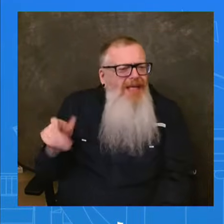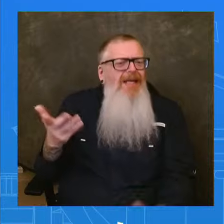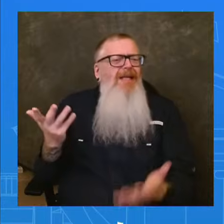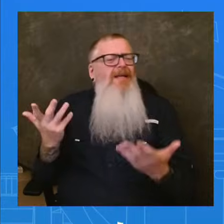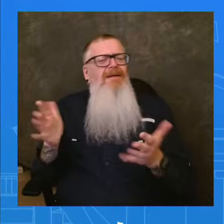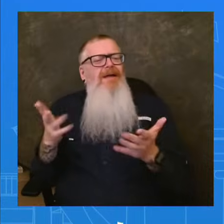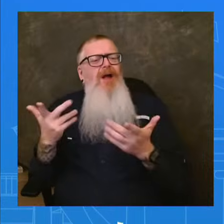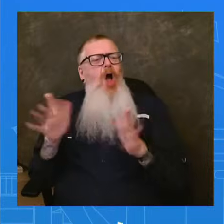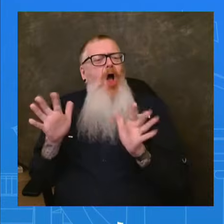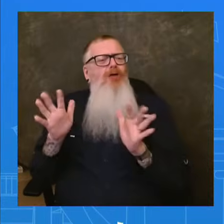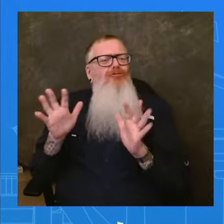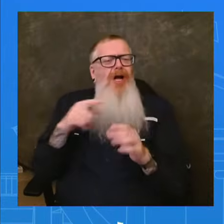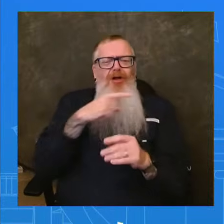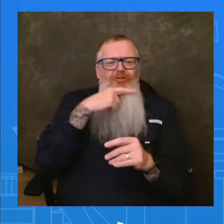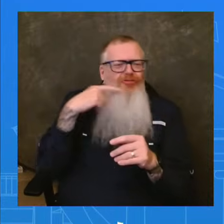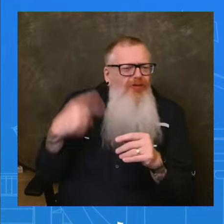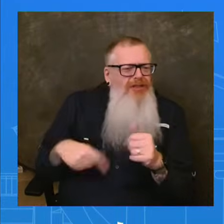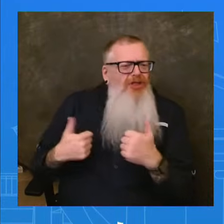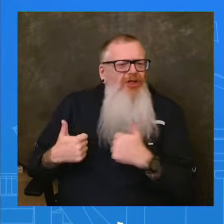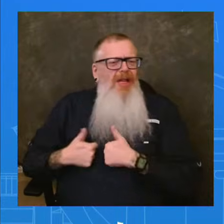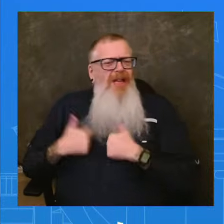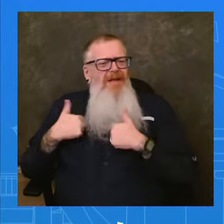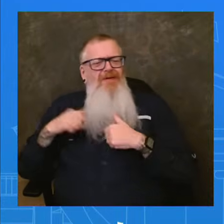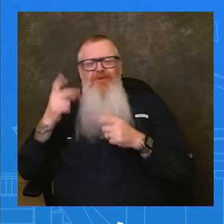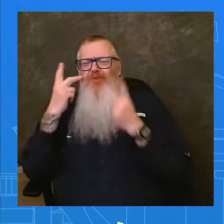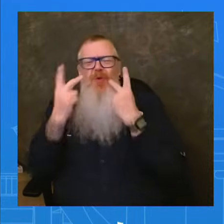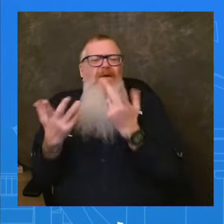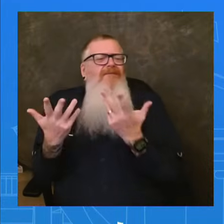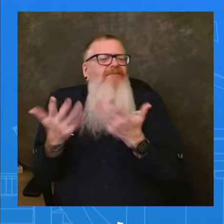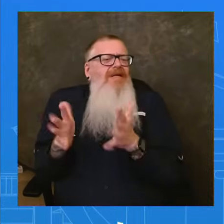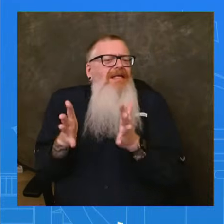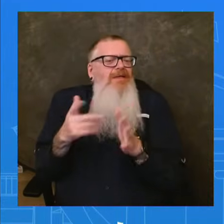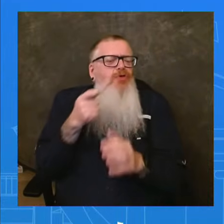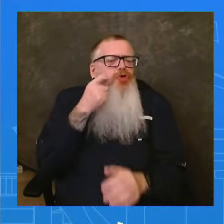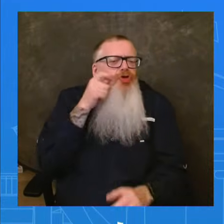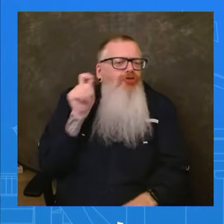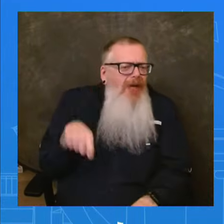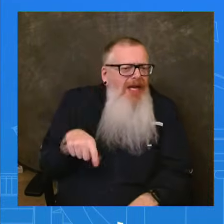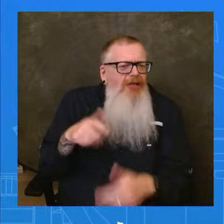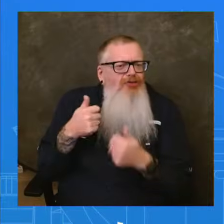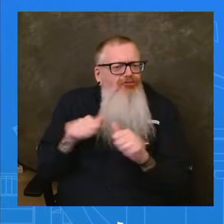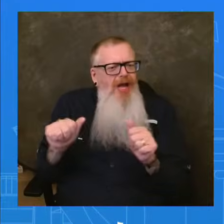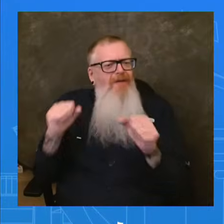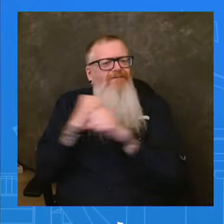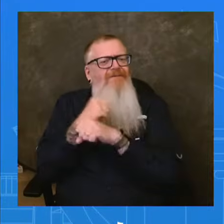And we've heard the former president say and lobby against the -- the funding for Ukraine.